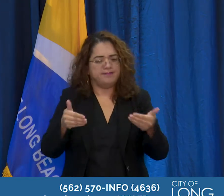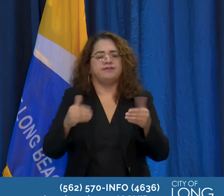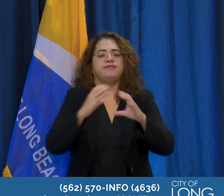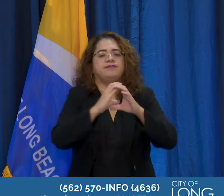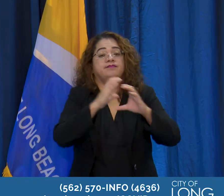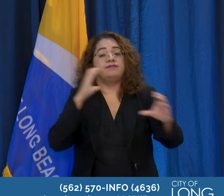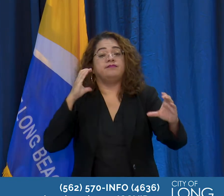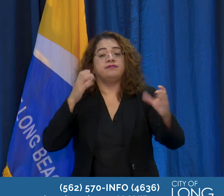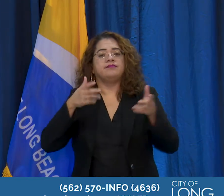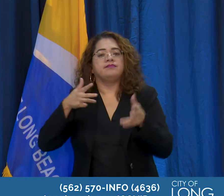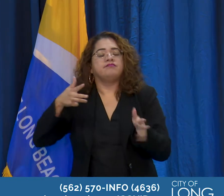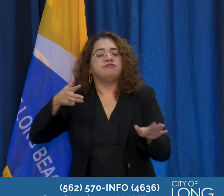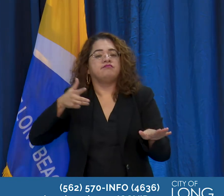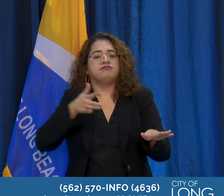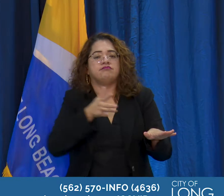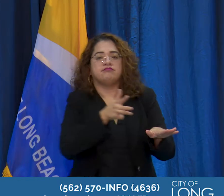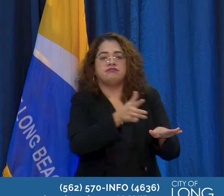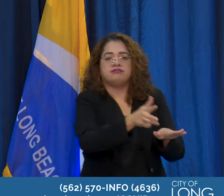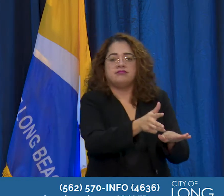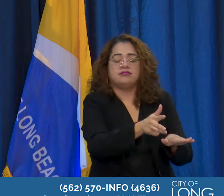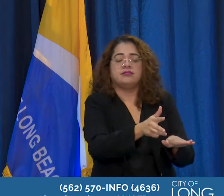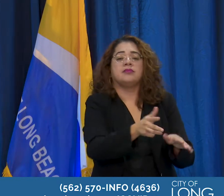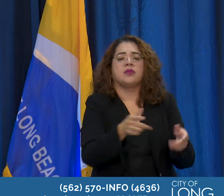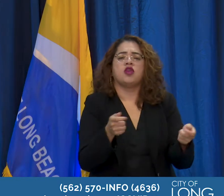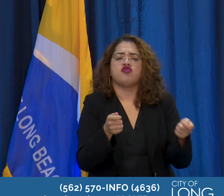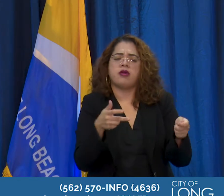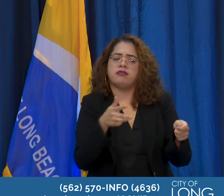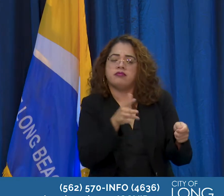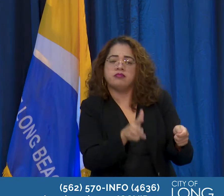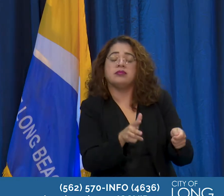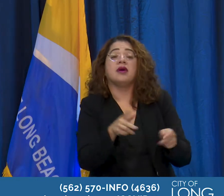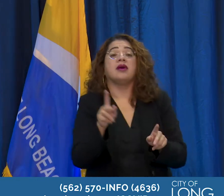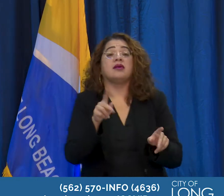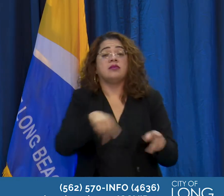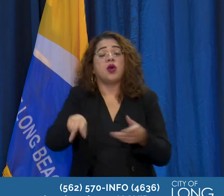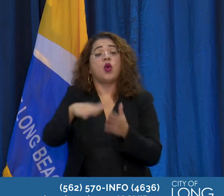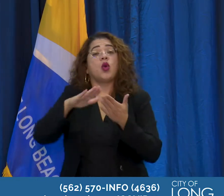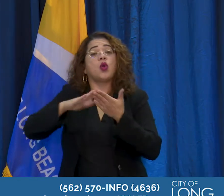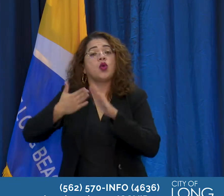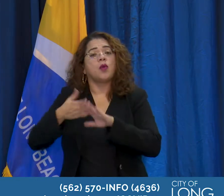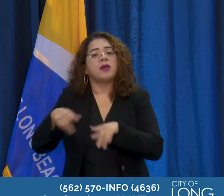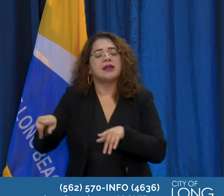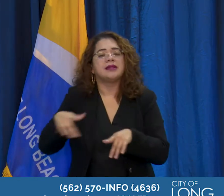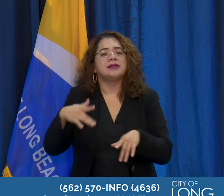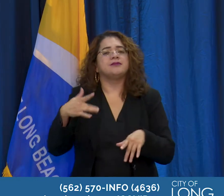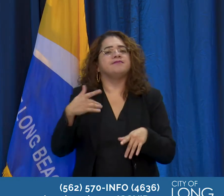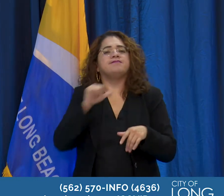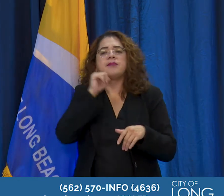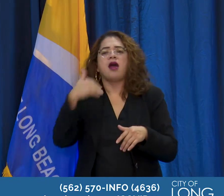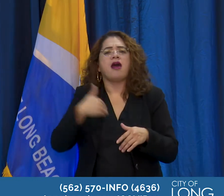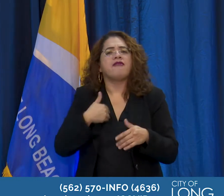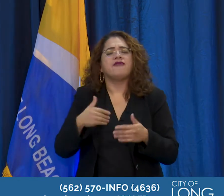on communities that are disadvantaged, particularly immigrants and the undocumented, to ensure that they get tested.